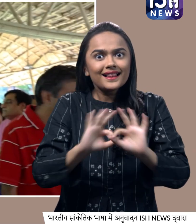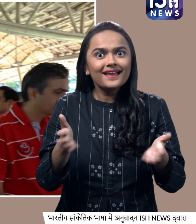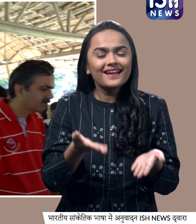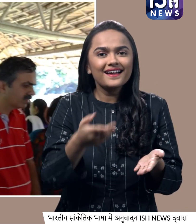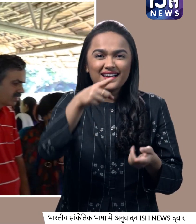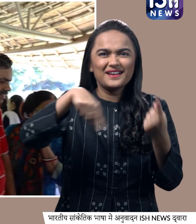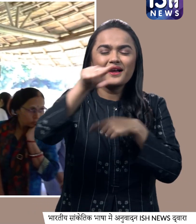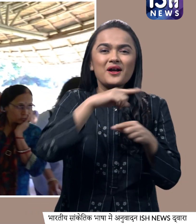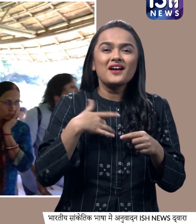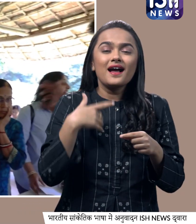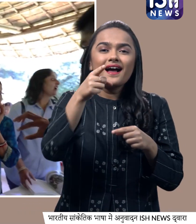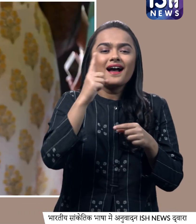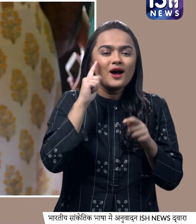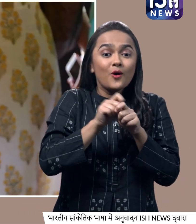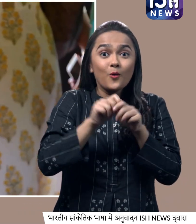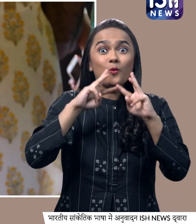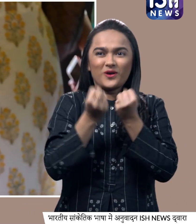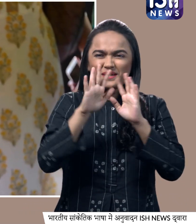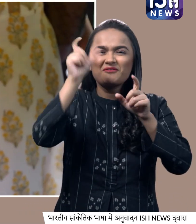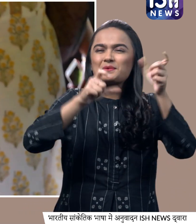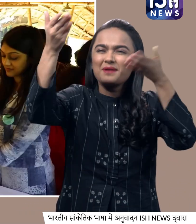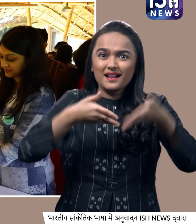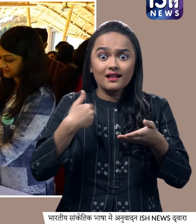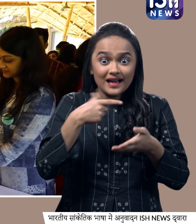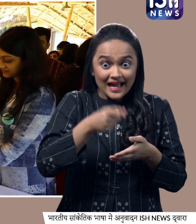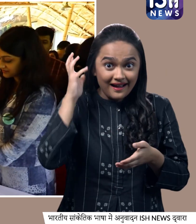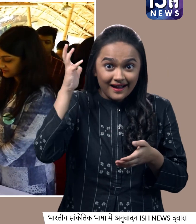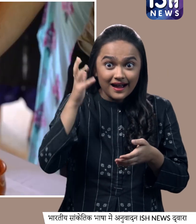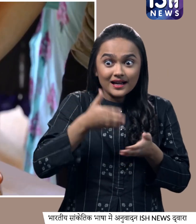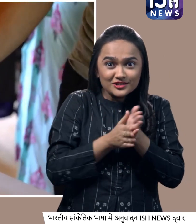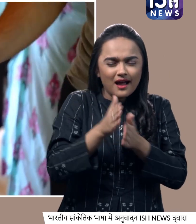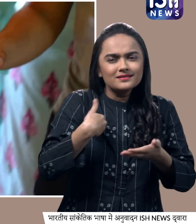Whenever we host our workshops, we always serve this coconut chhaas to our participants